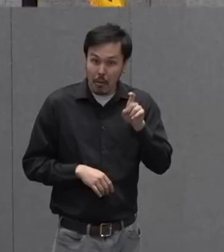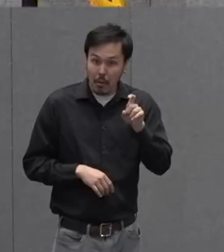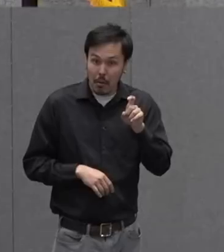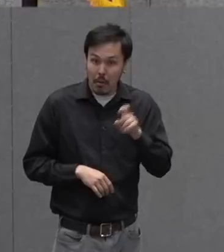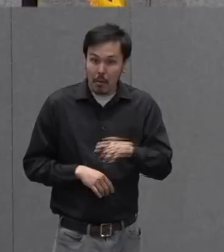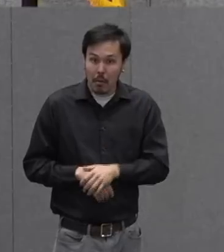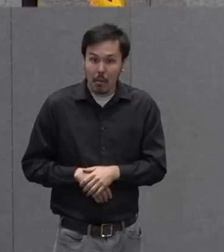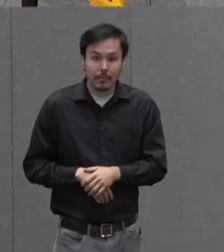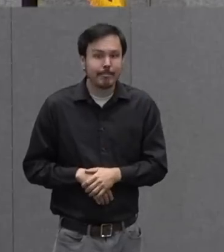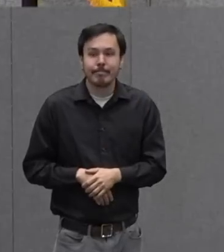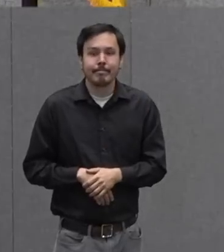No.